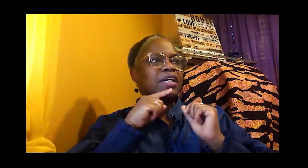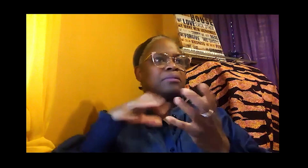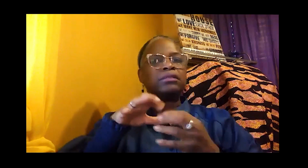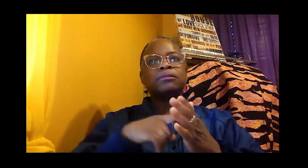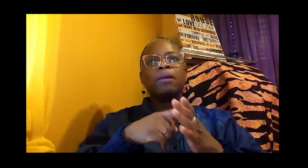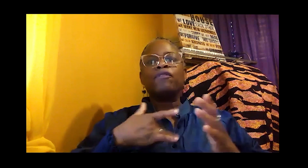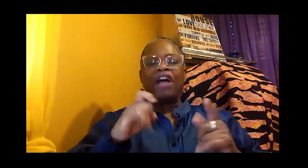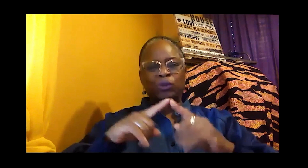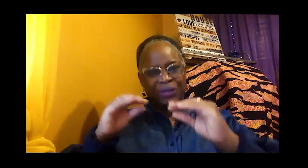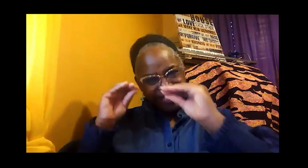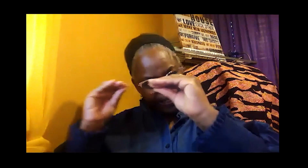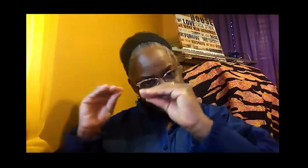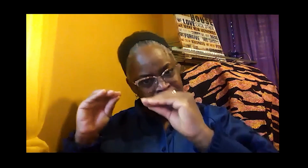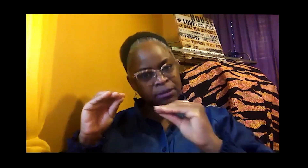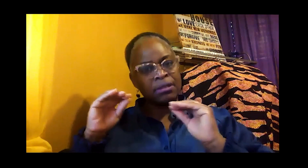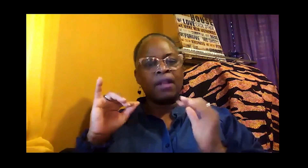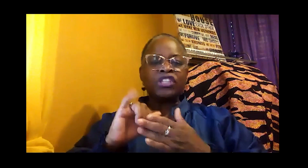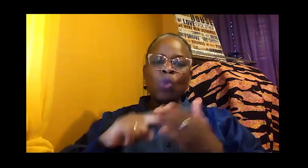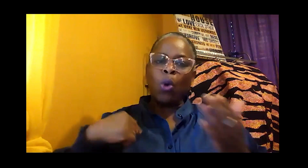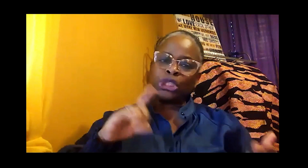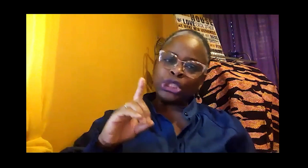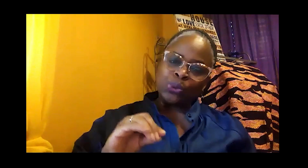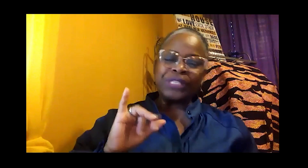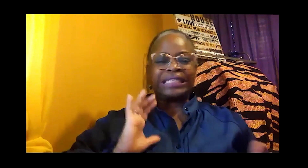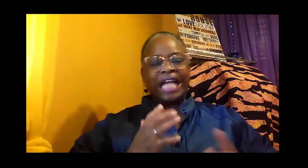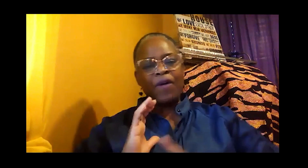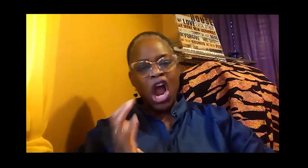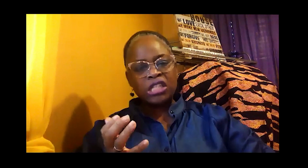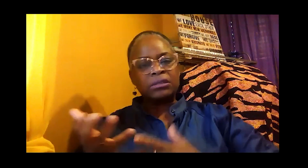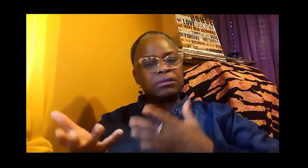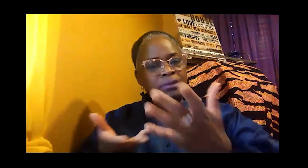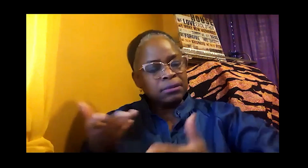In a mixed hearing and Deaf group, we have to educate those regarding what needs to be done.